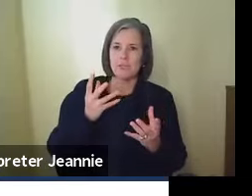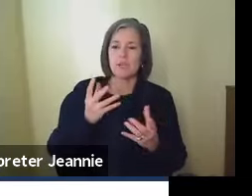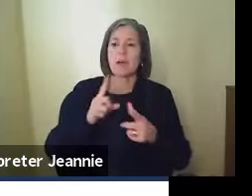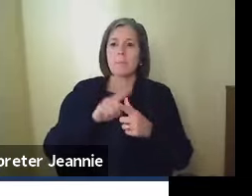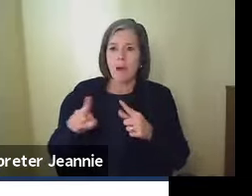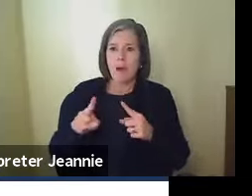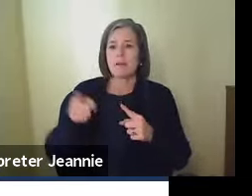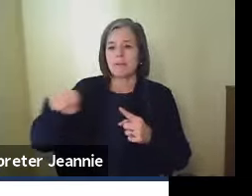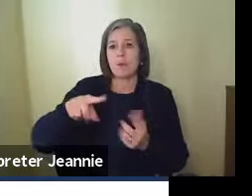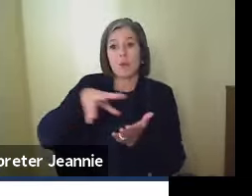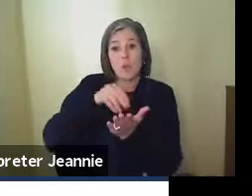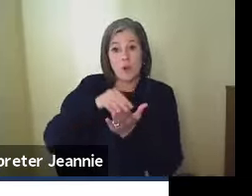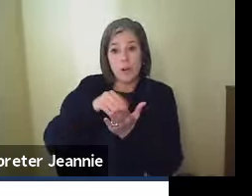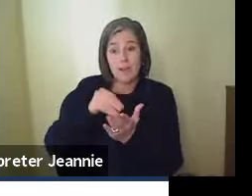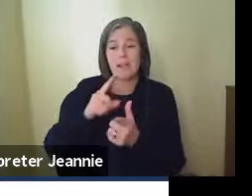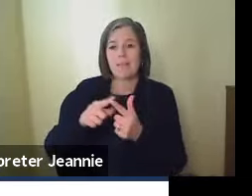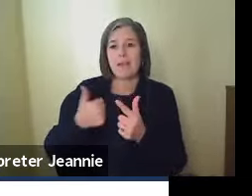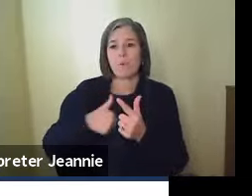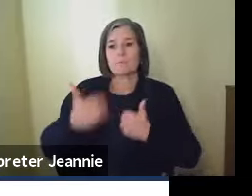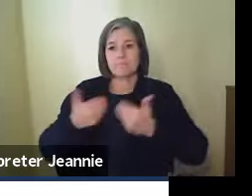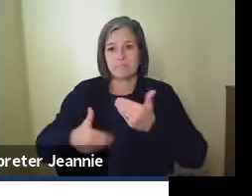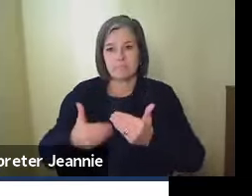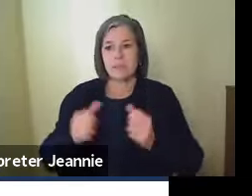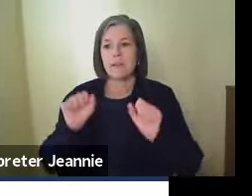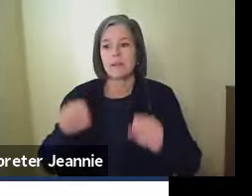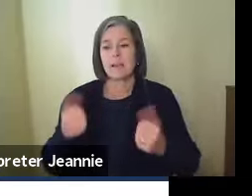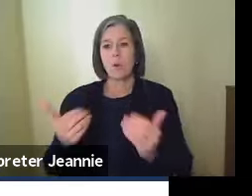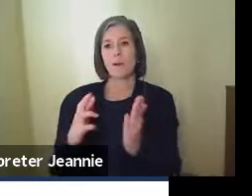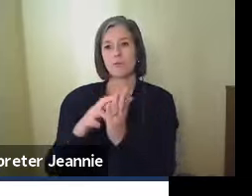so we can get as many people registered early as possible.